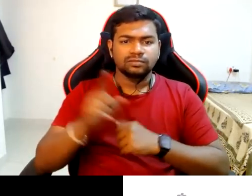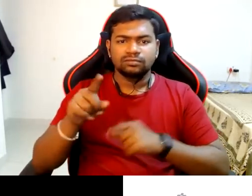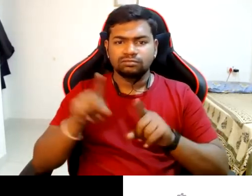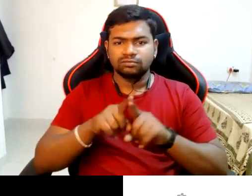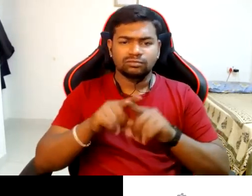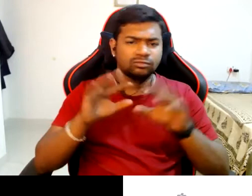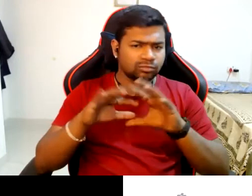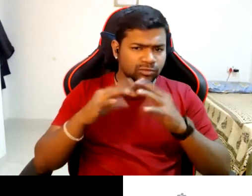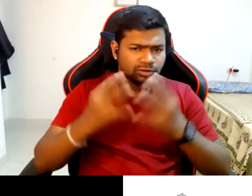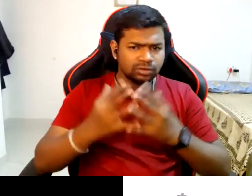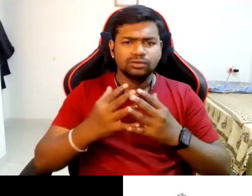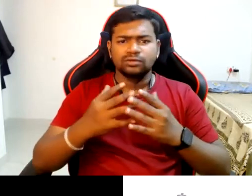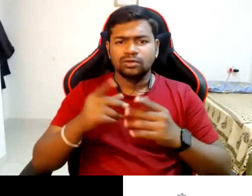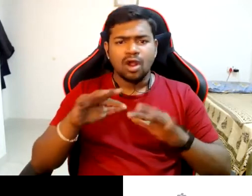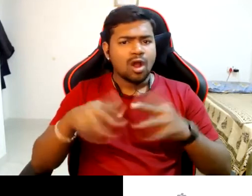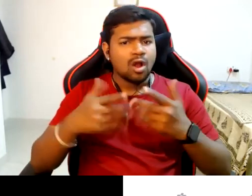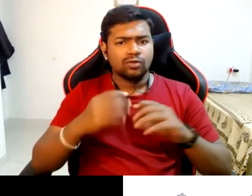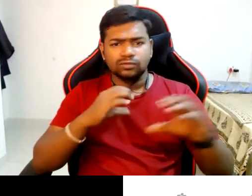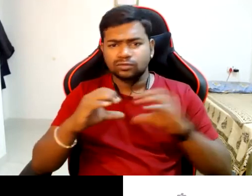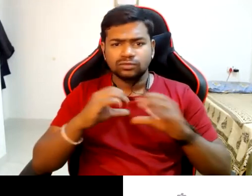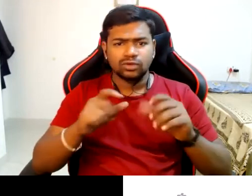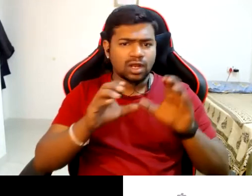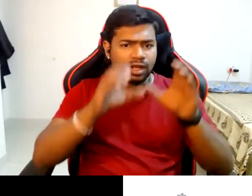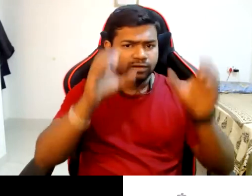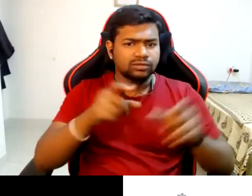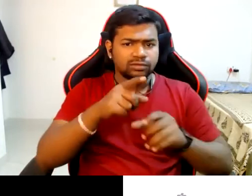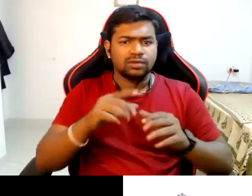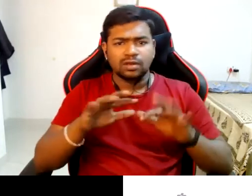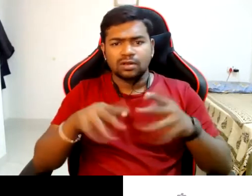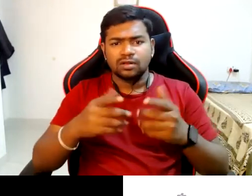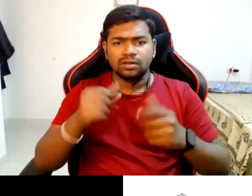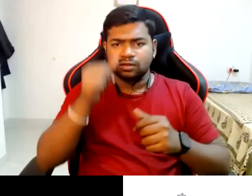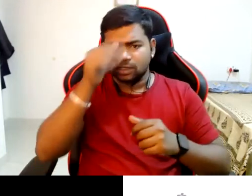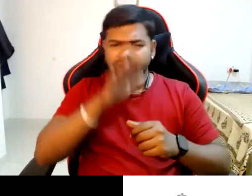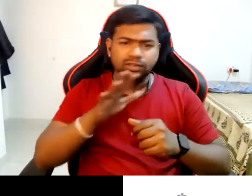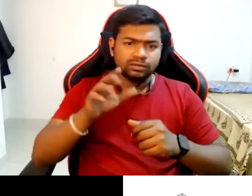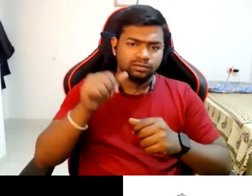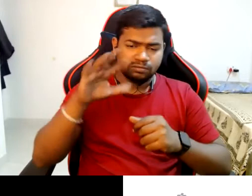I learnt how to talk to customers. worked with international bank.